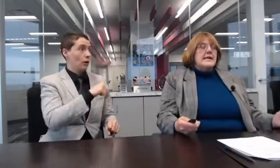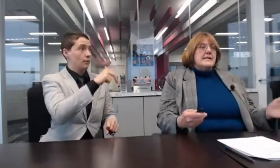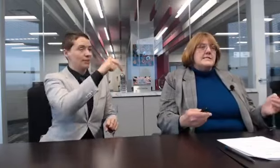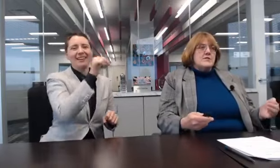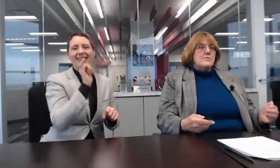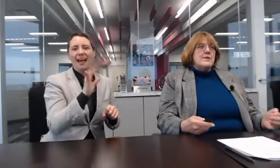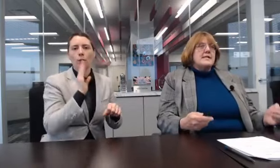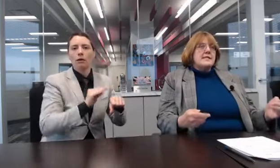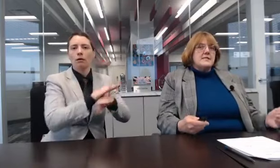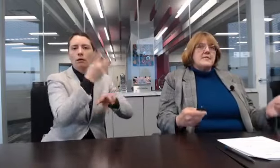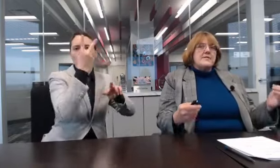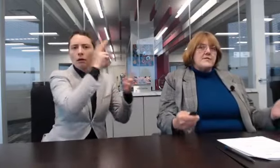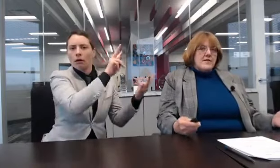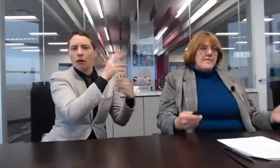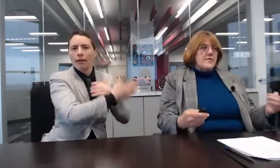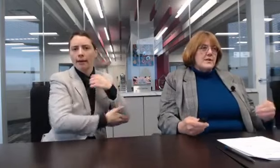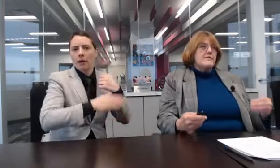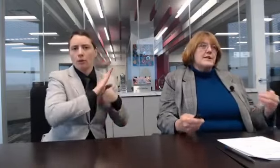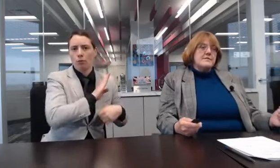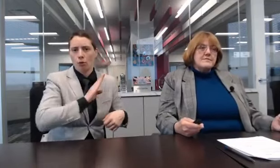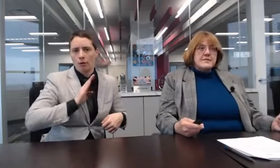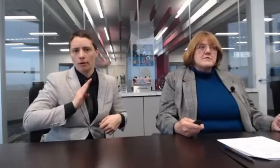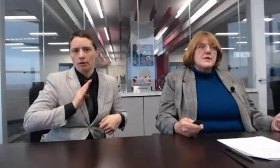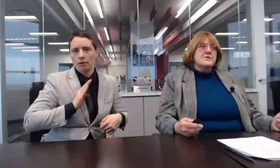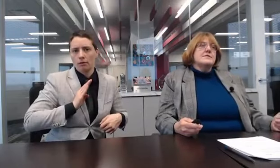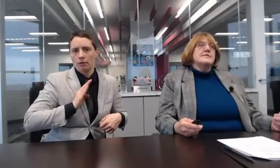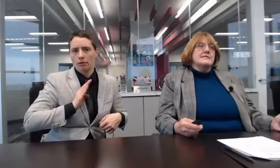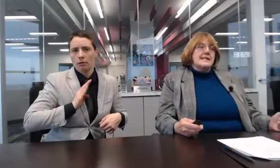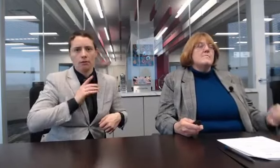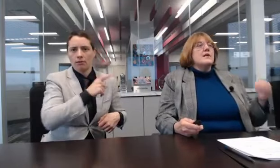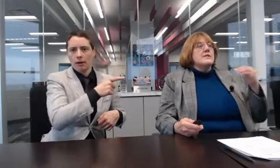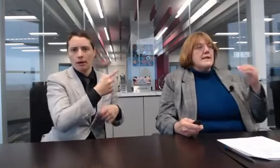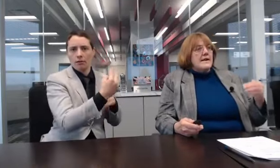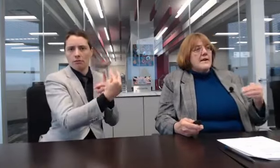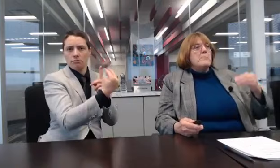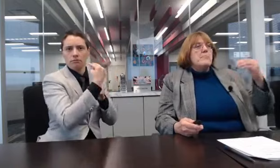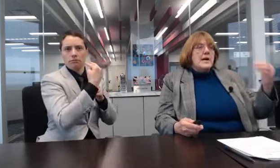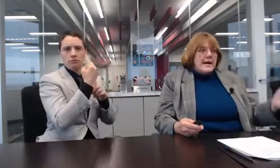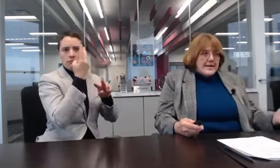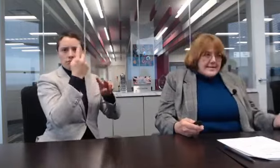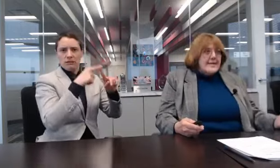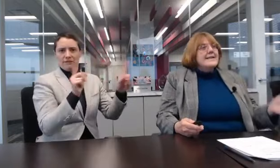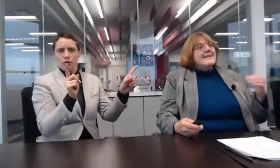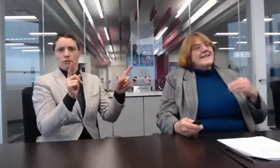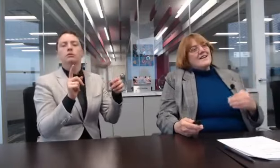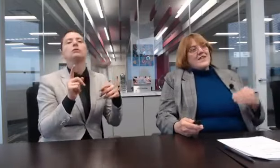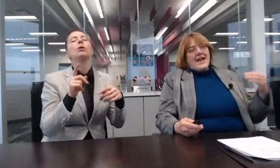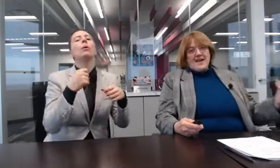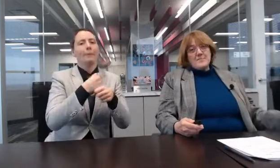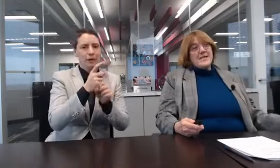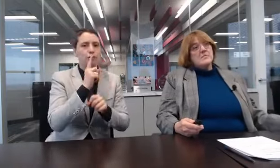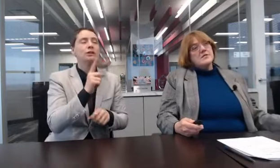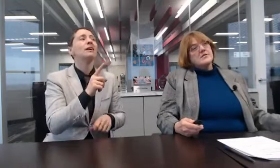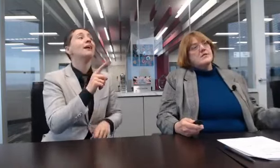And so you really need to be thoughtful when you're answering these questions to say, well yeah, but. You know, they have been able to do it,